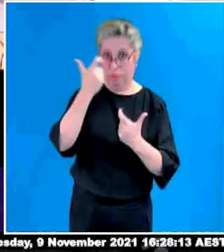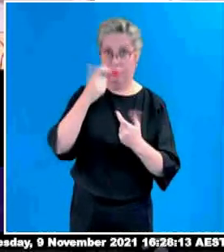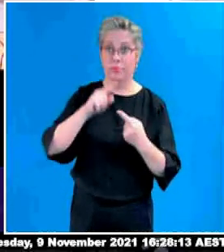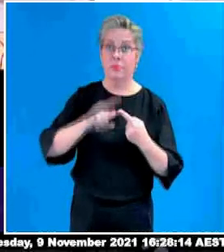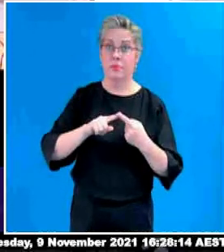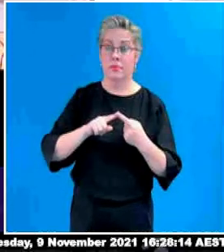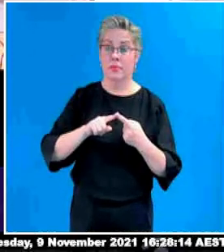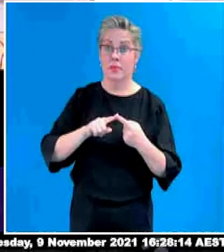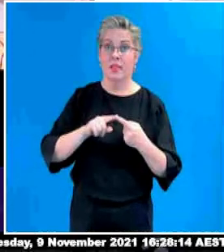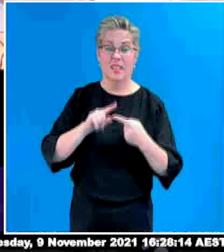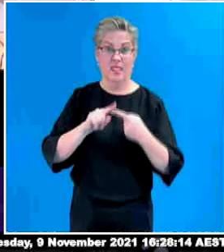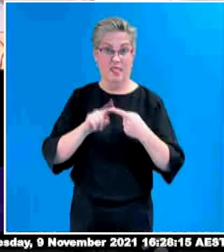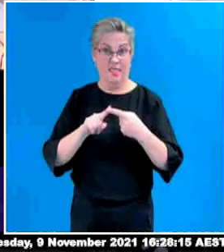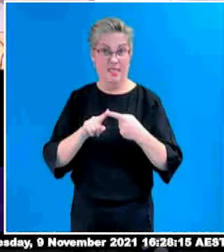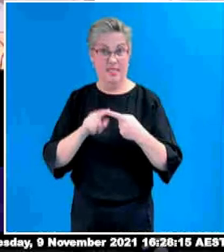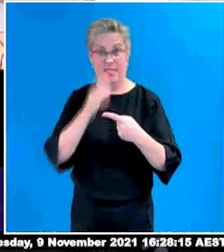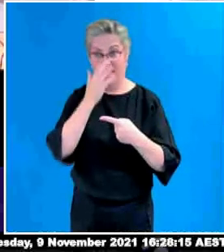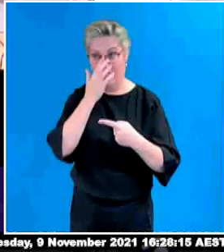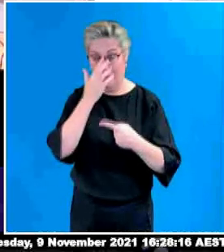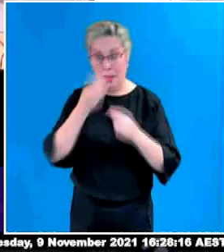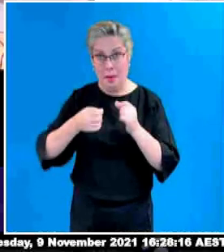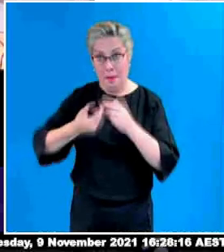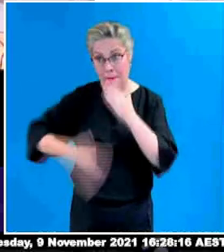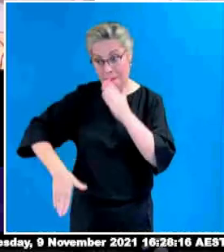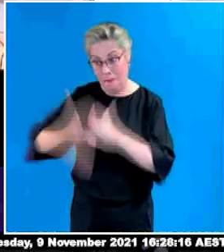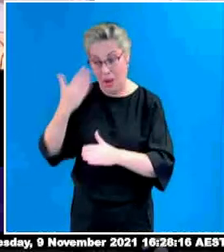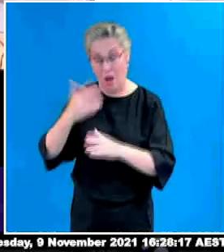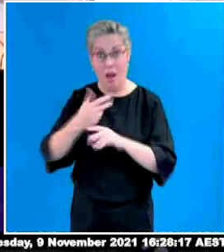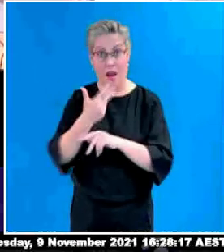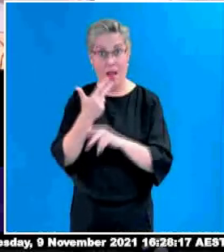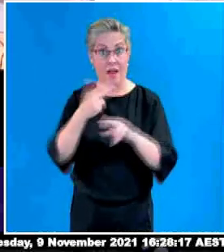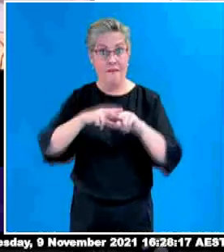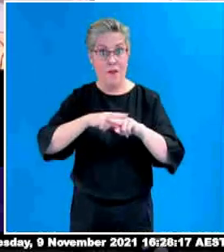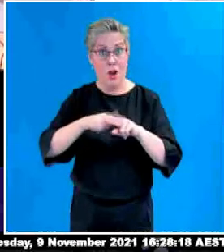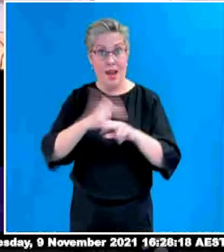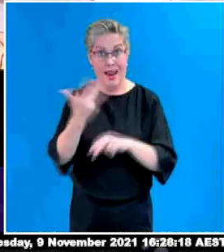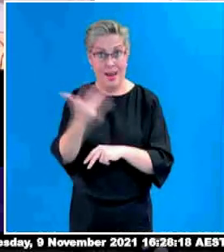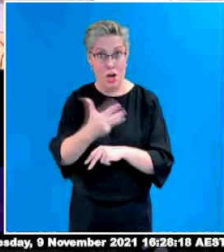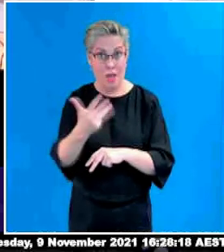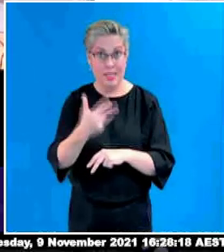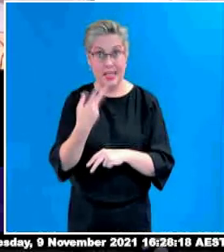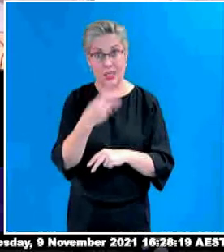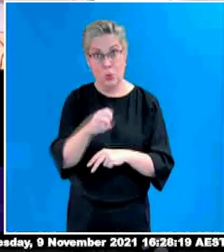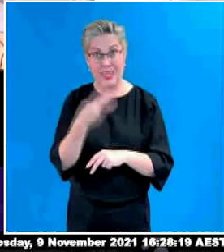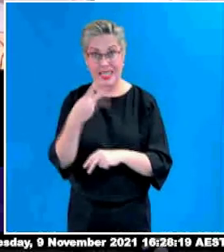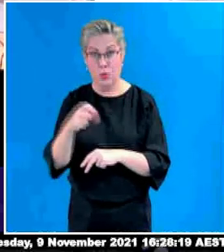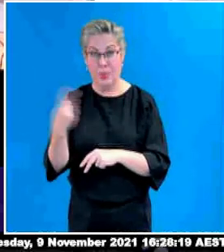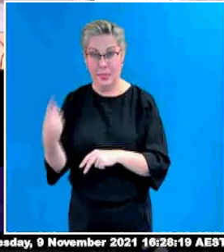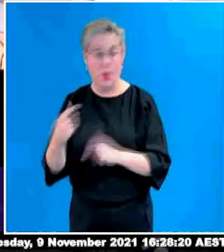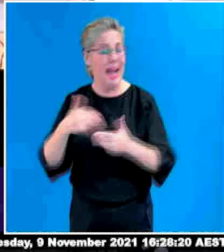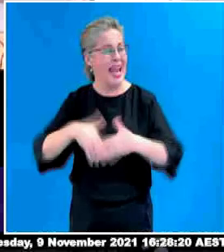Proposed direction 1 would be: by Friday, 19 November 2021, any witness